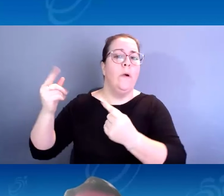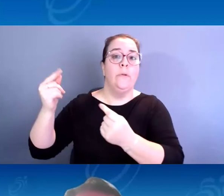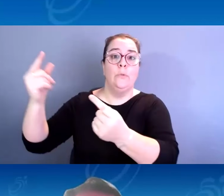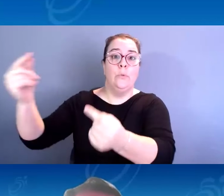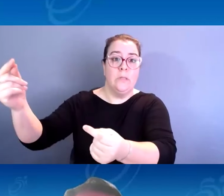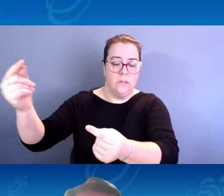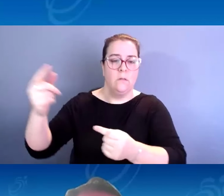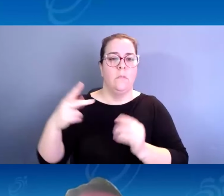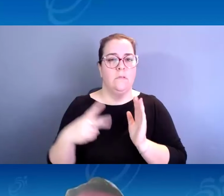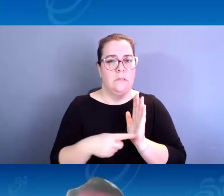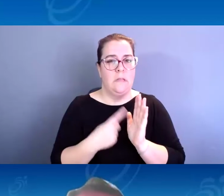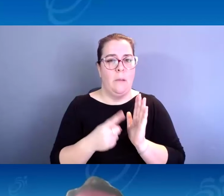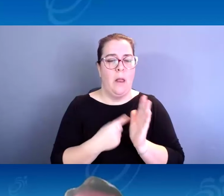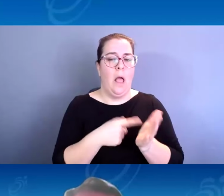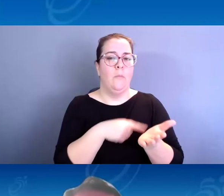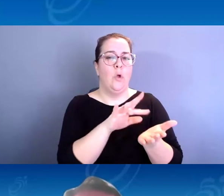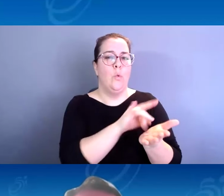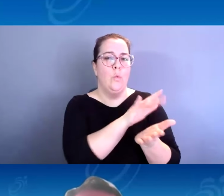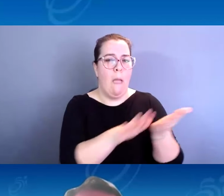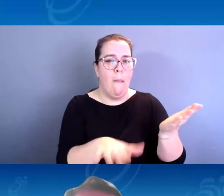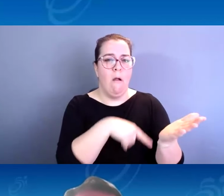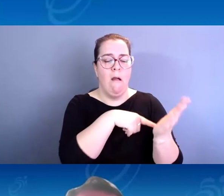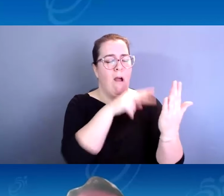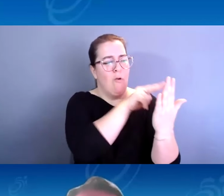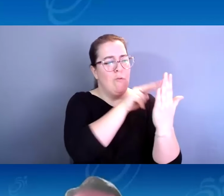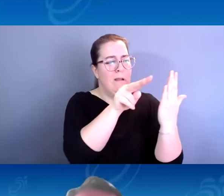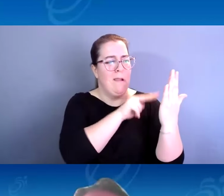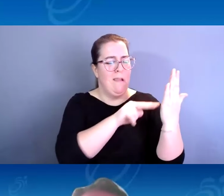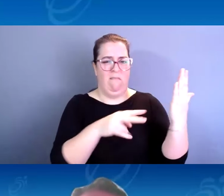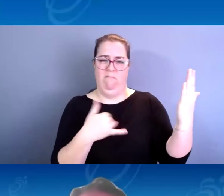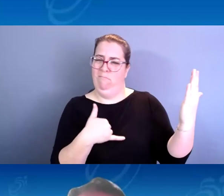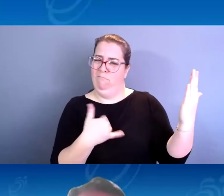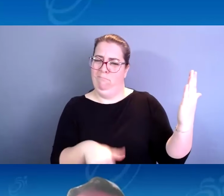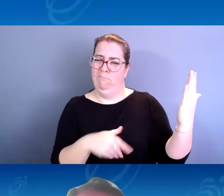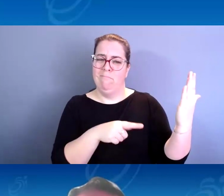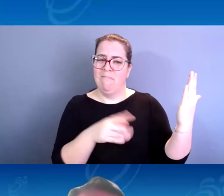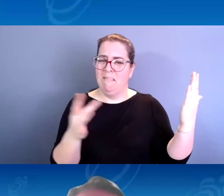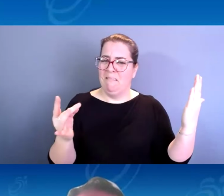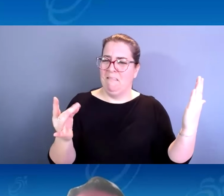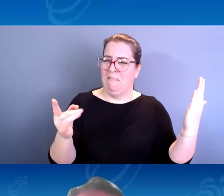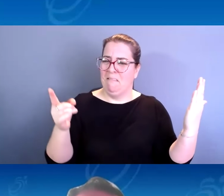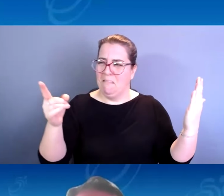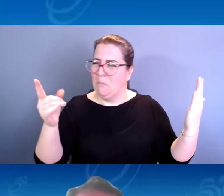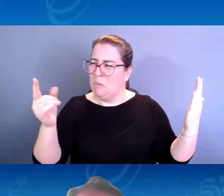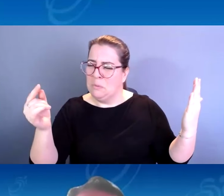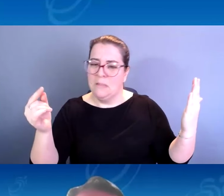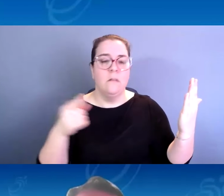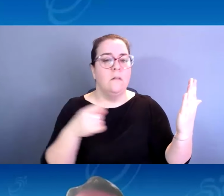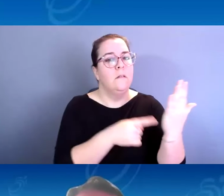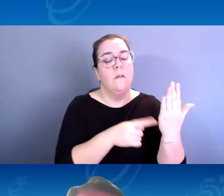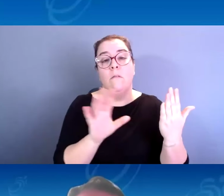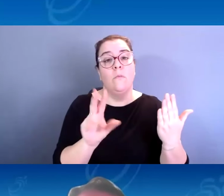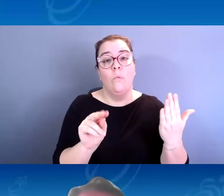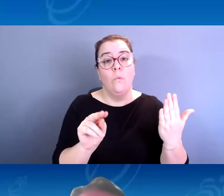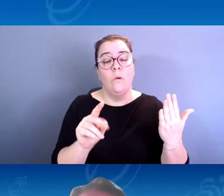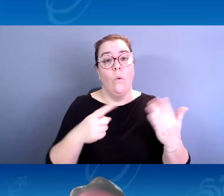So I would, you know, echo Jon's comment to say, I think it's on all of us to be able to continue the work forward and make sure there is access,